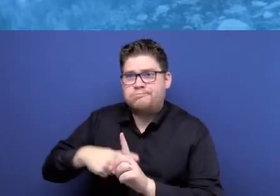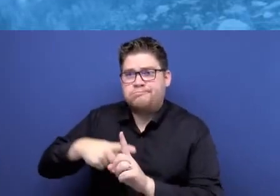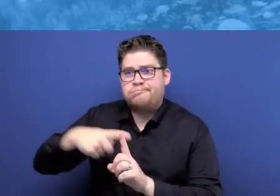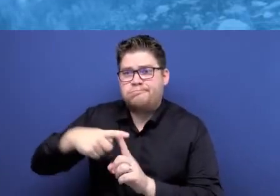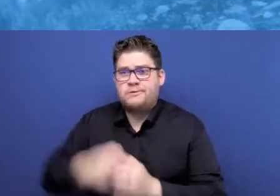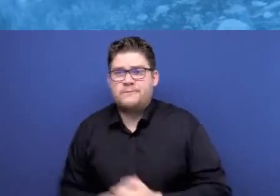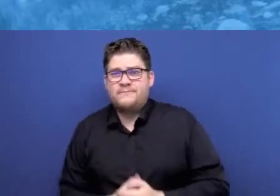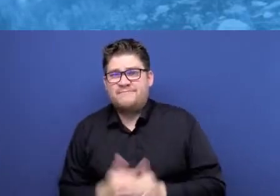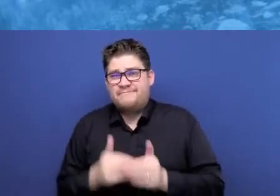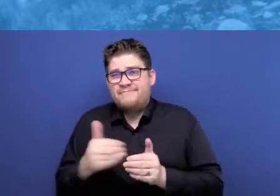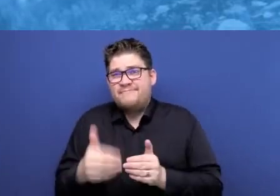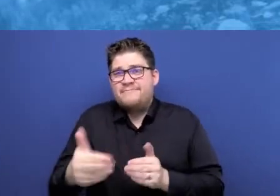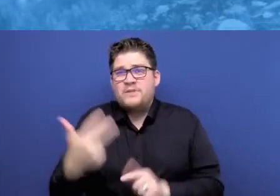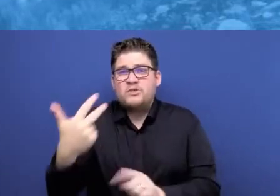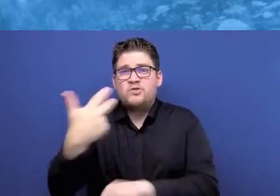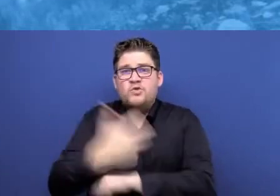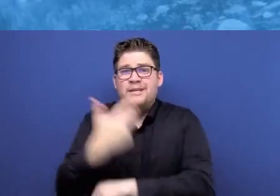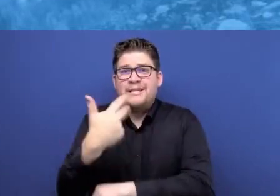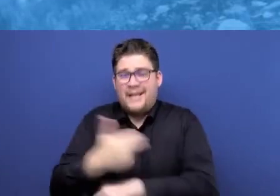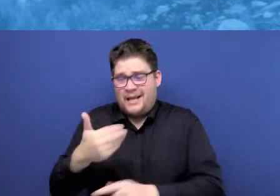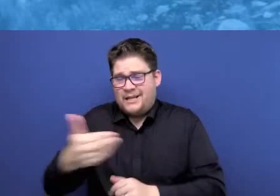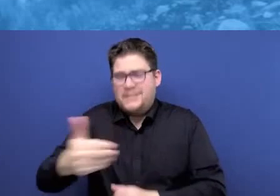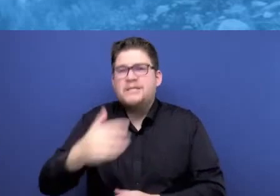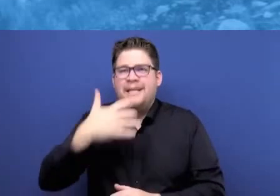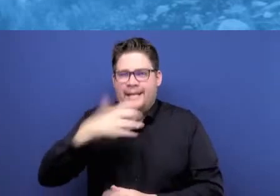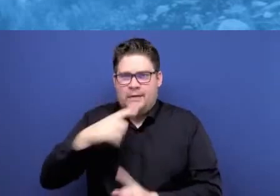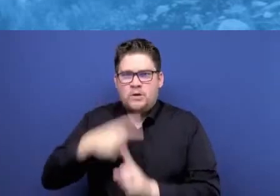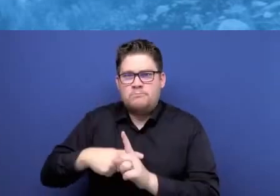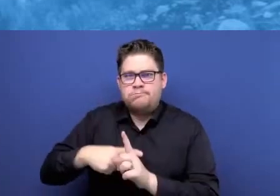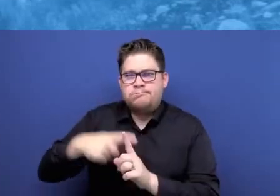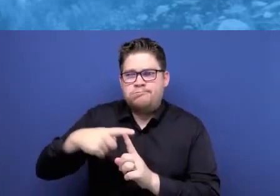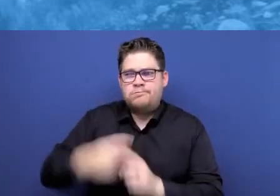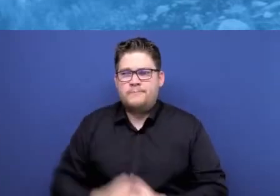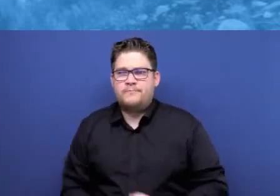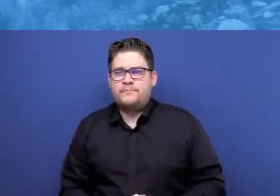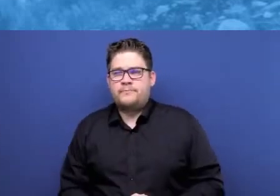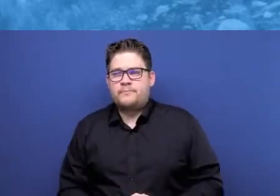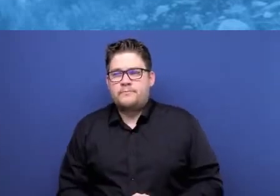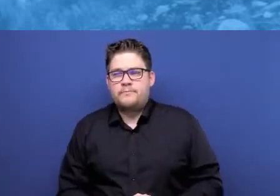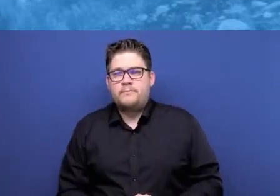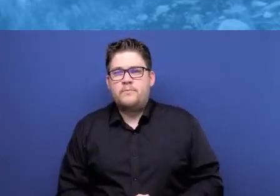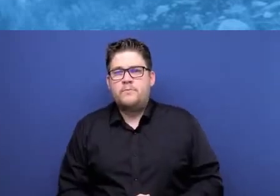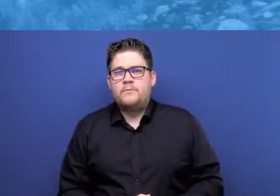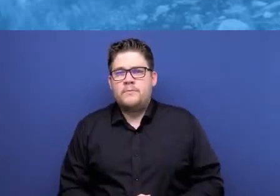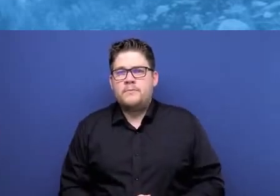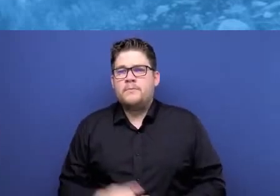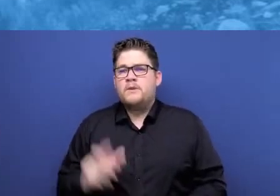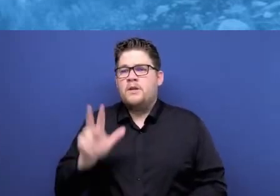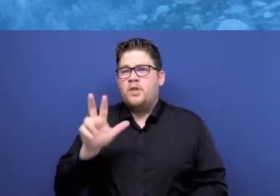resources for British Columbia have 365 1st 3650 personnel